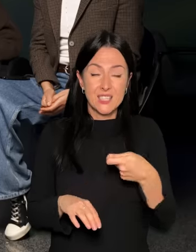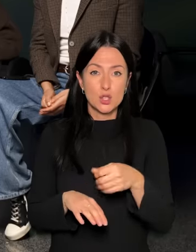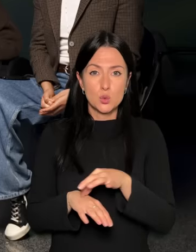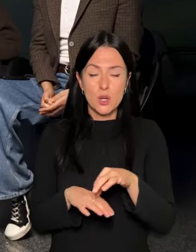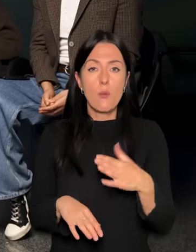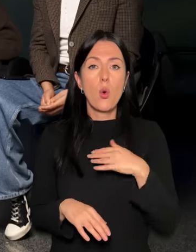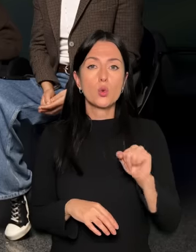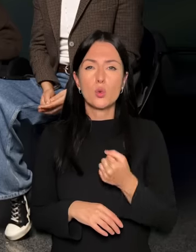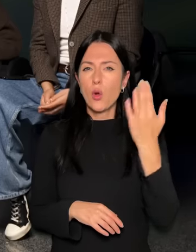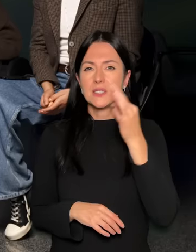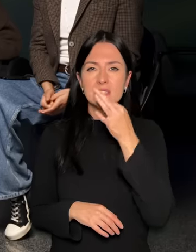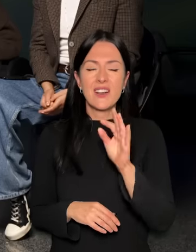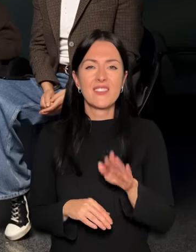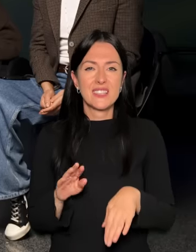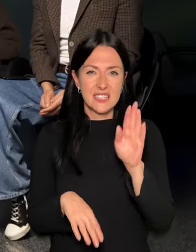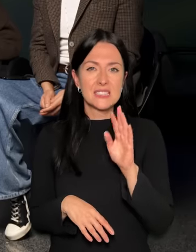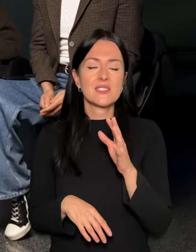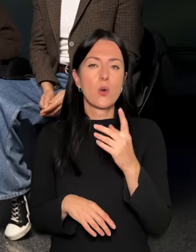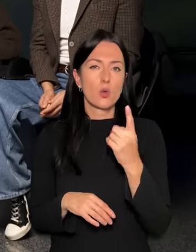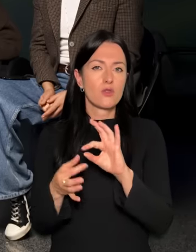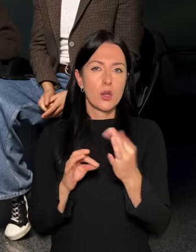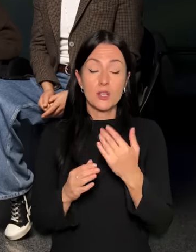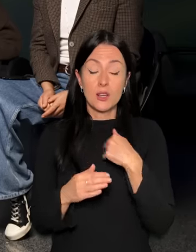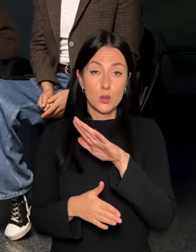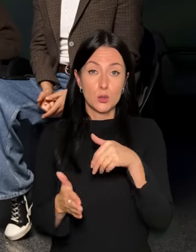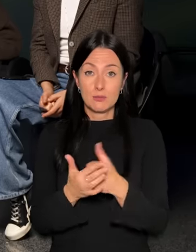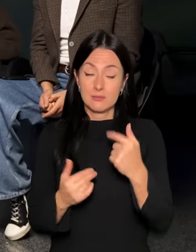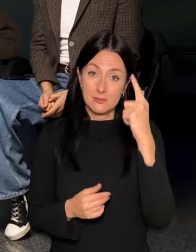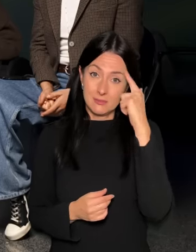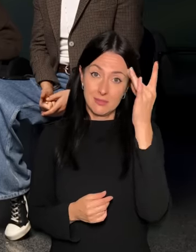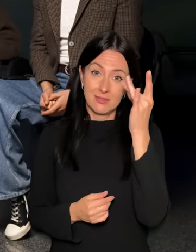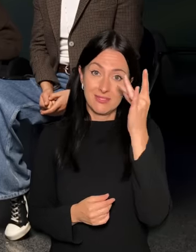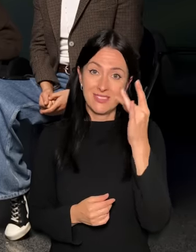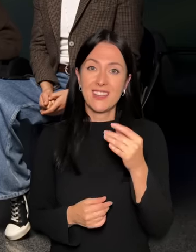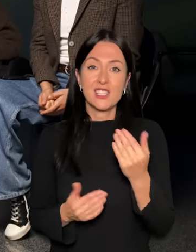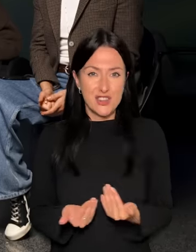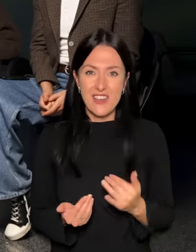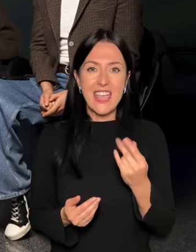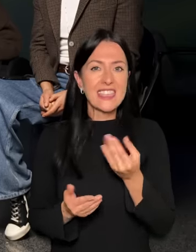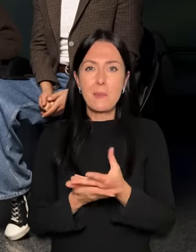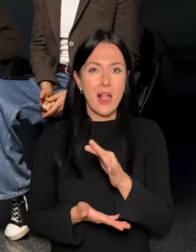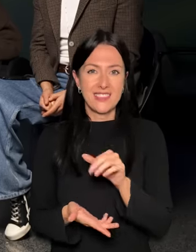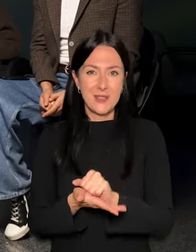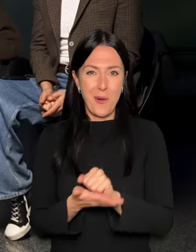My friend's grandmother once said a phrase from my childhood that still lives in my head rent-free.